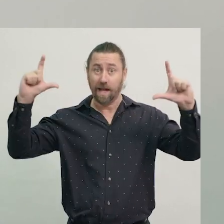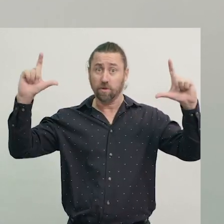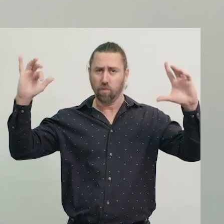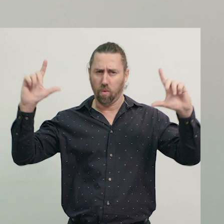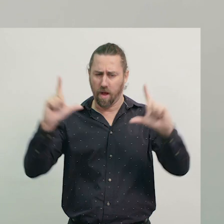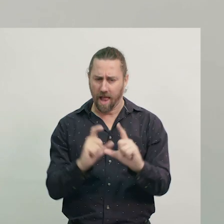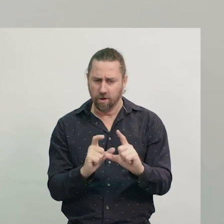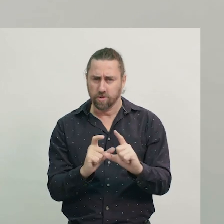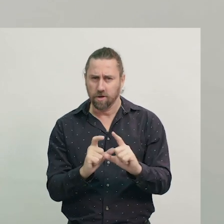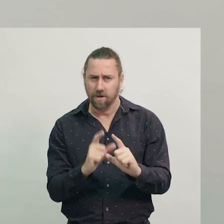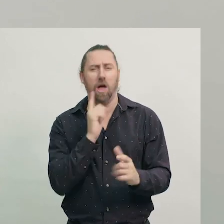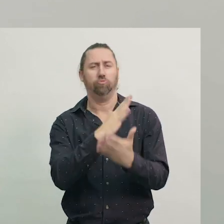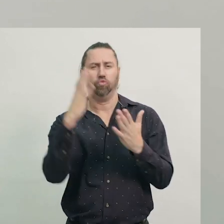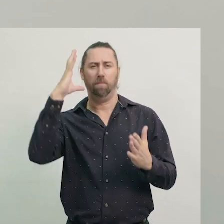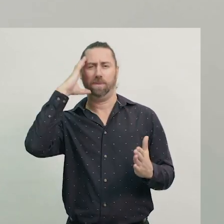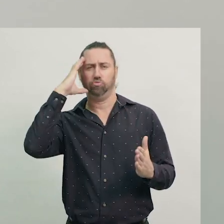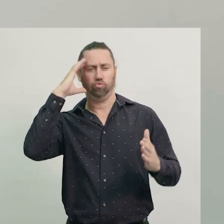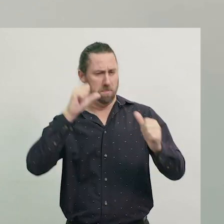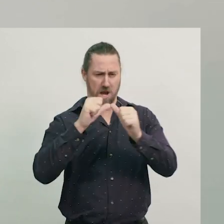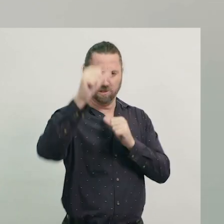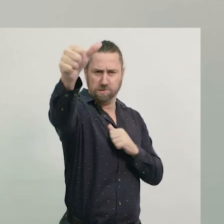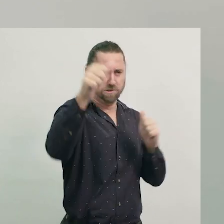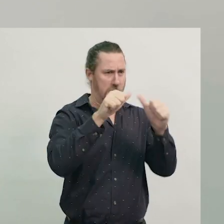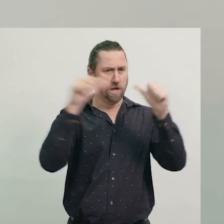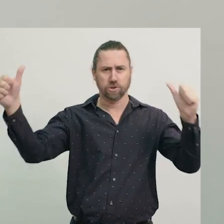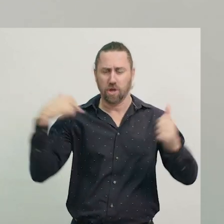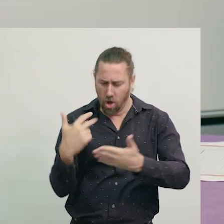The drawing will be smaller than my bedroom, so it will be a reduction.